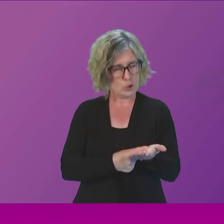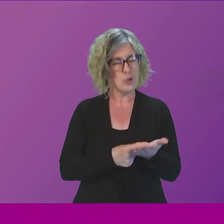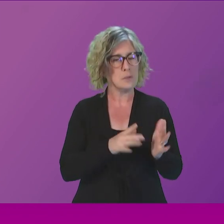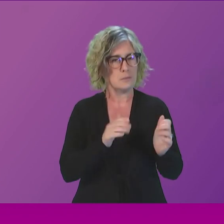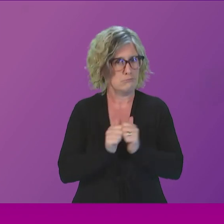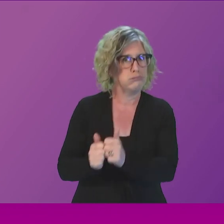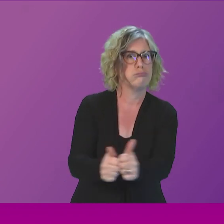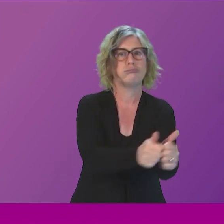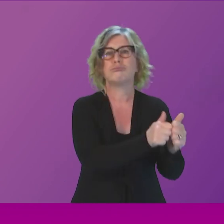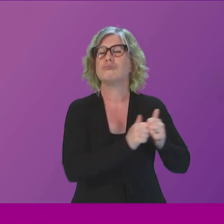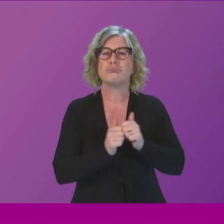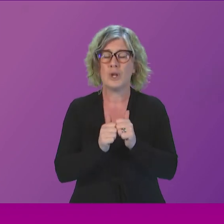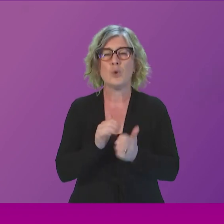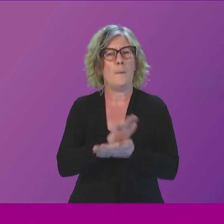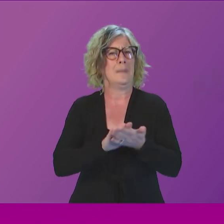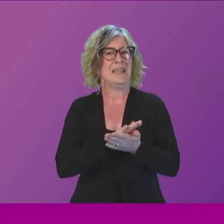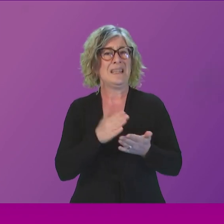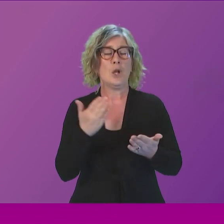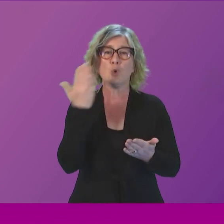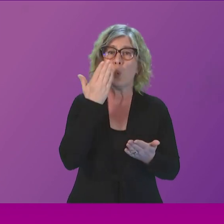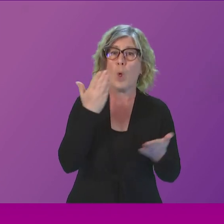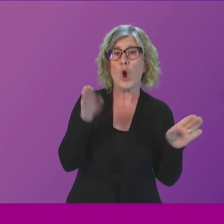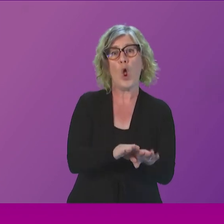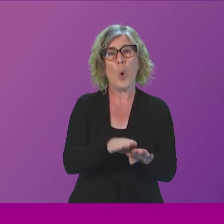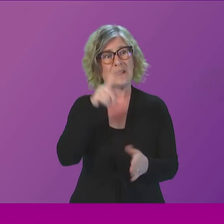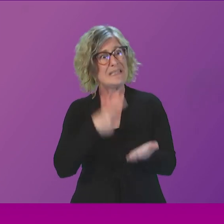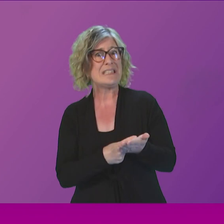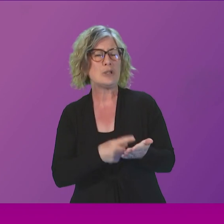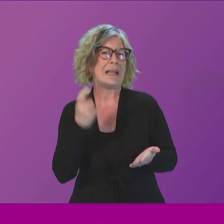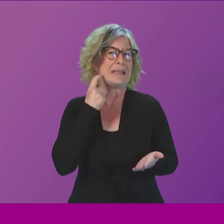Of course, no school closure decision is ever, or should ever be, taken lightly.